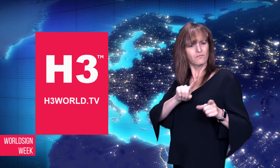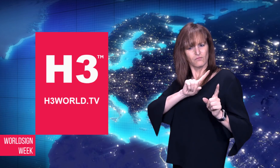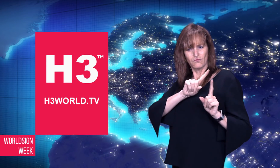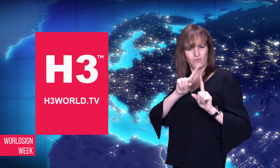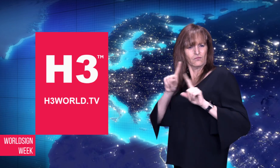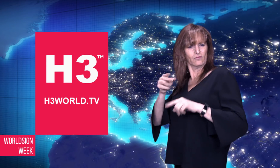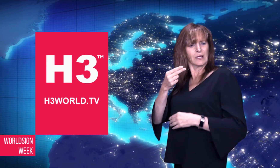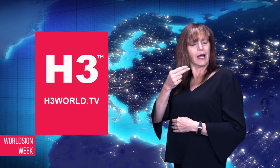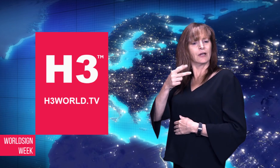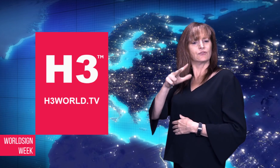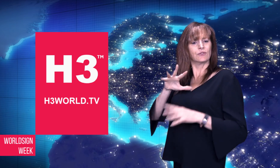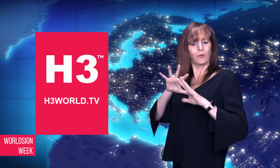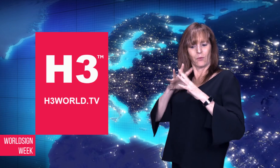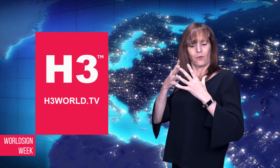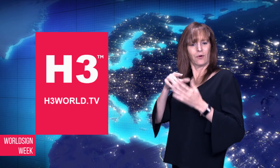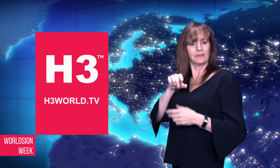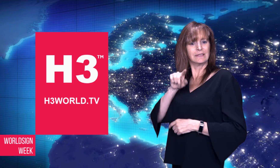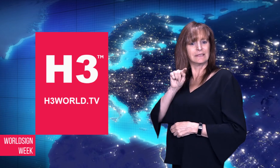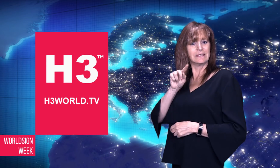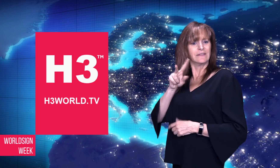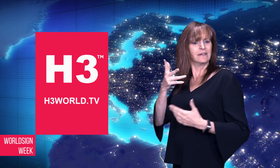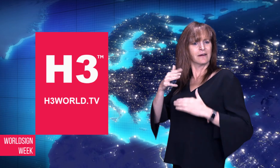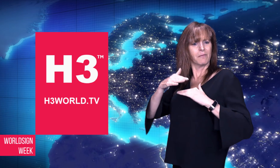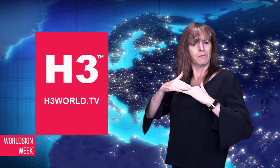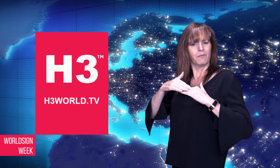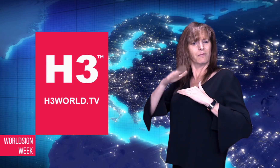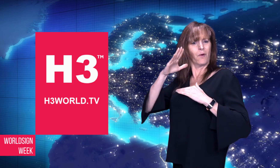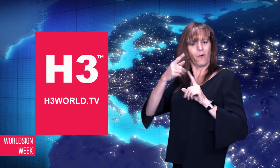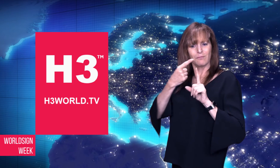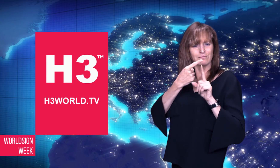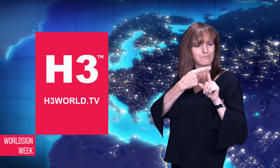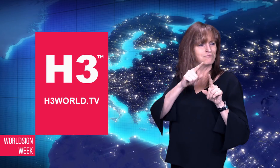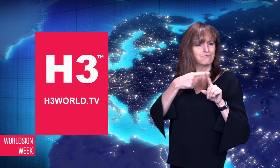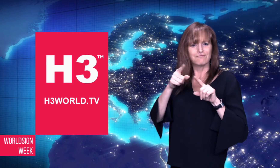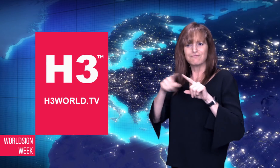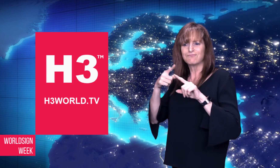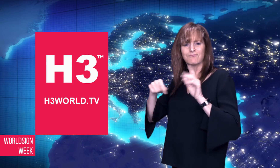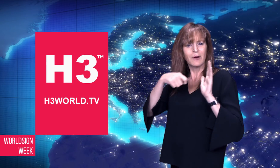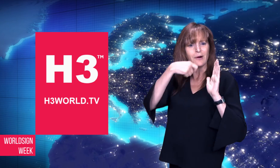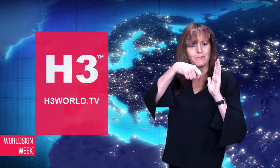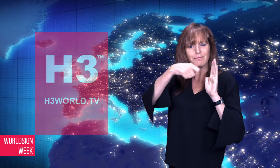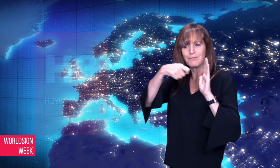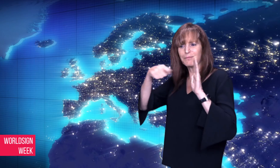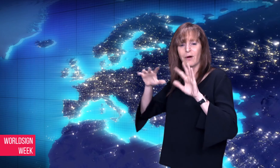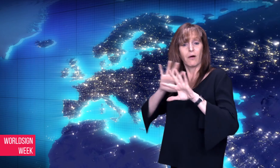visit H3WORLD.TV for more shows,